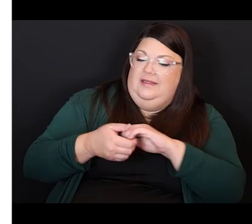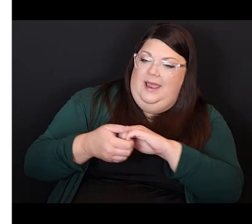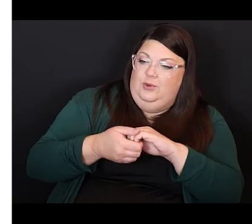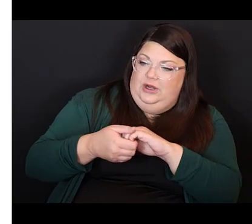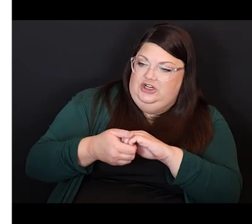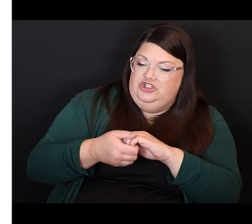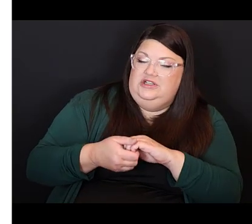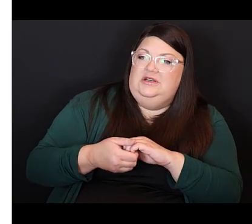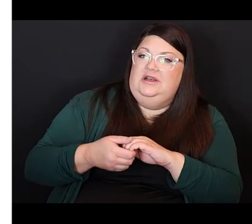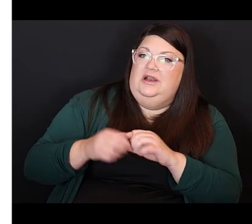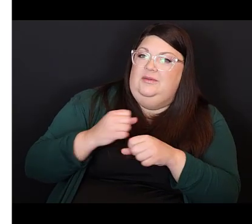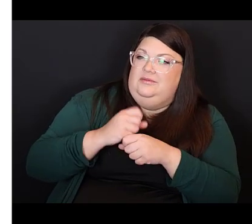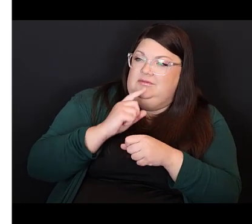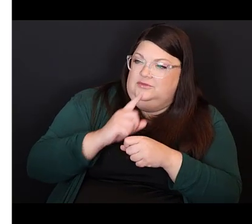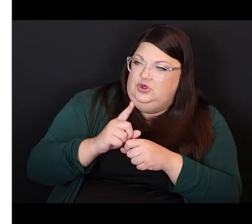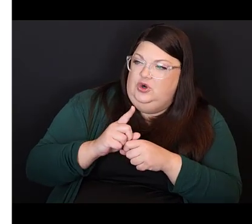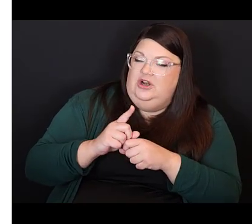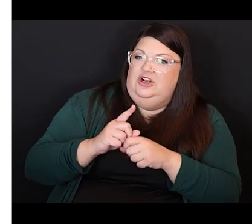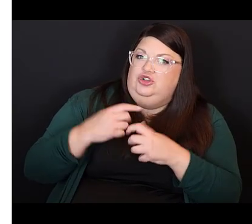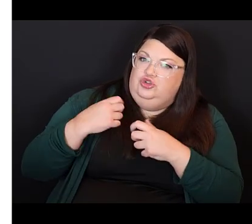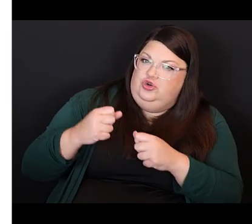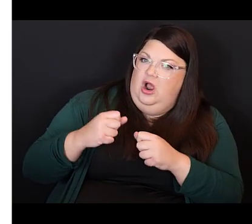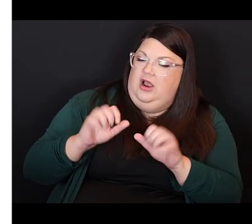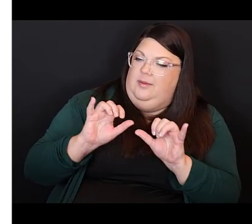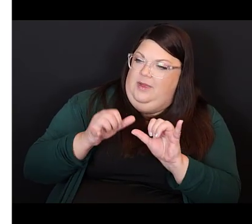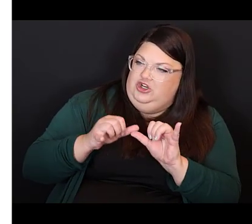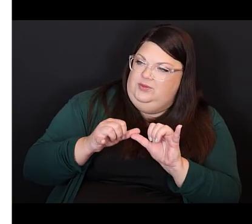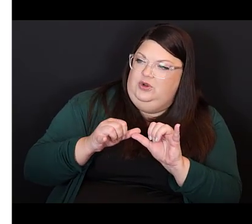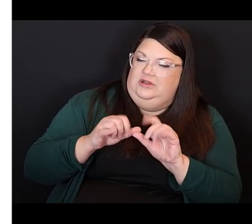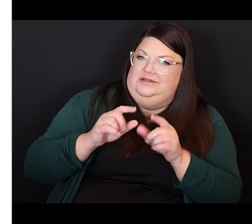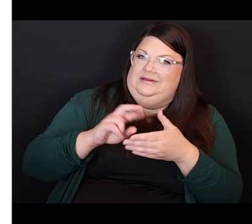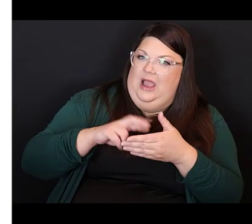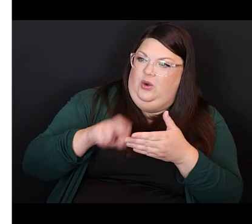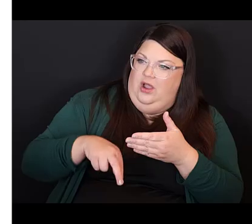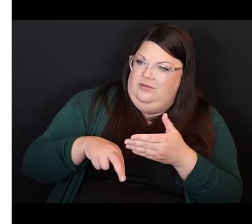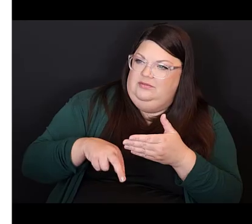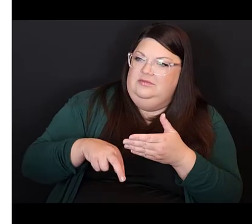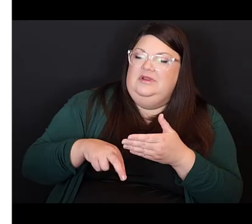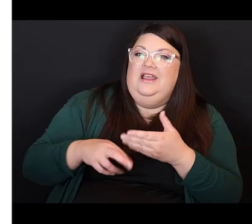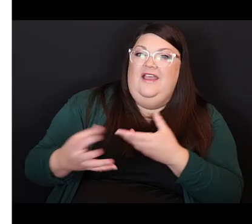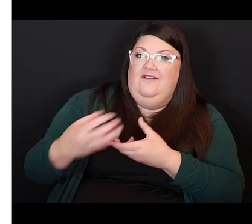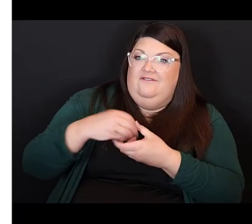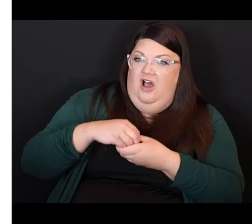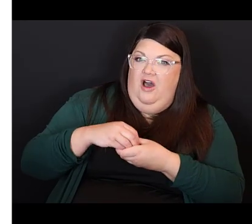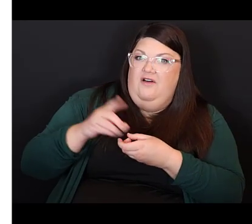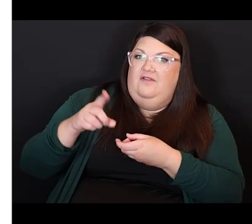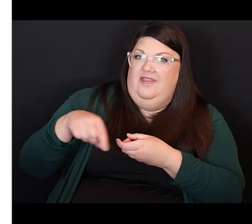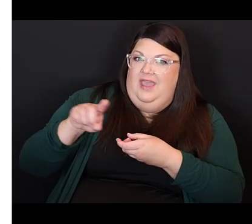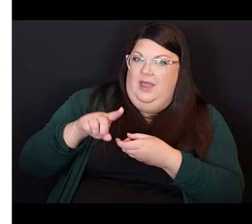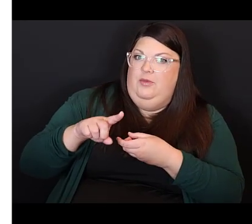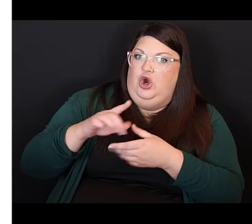measurable outcomes. Involve your evaluator early, maintain open communication,